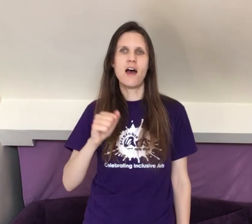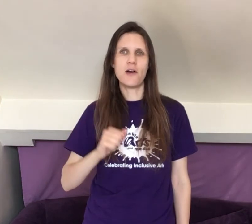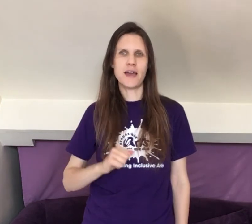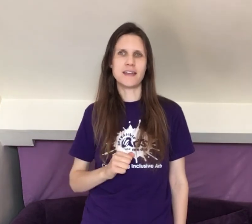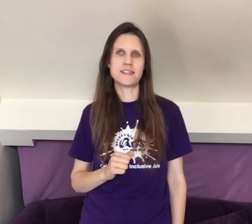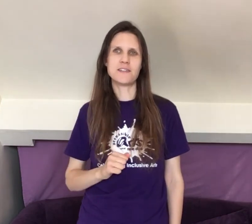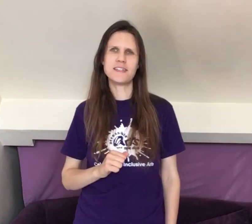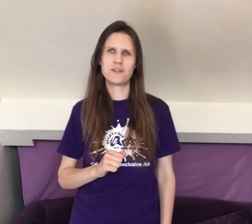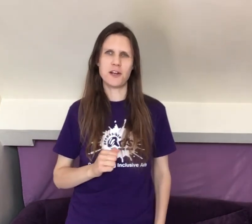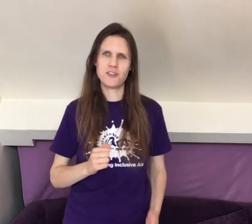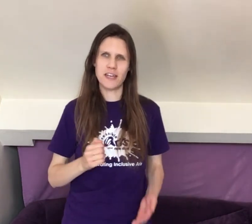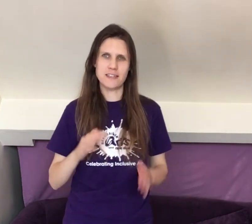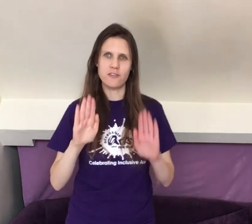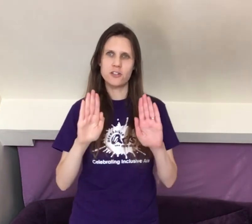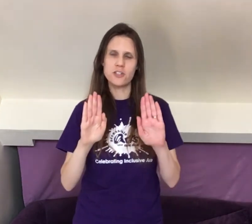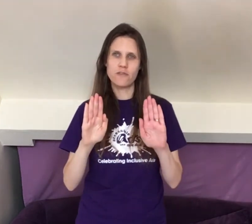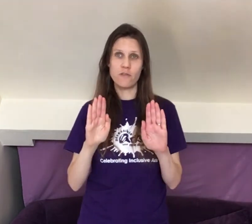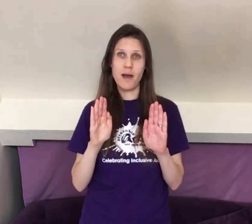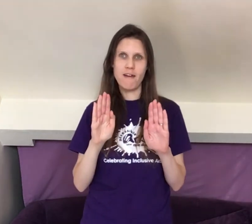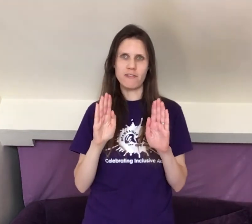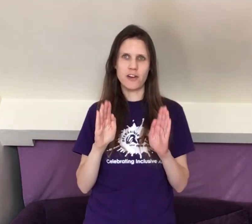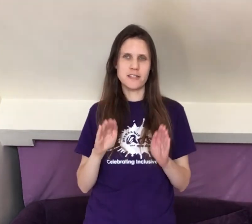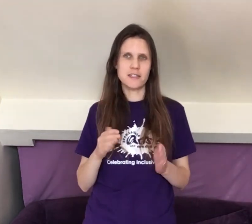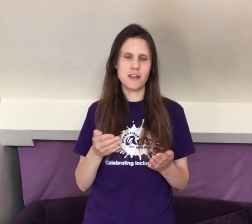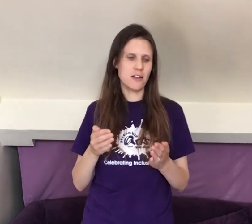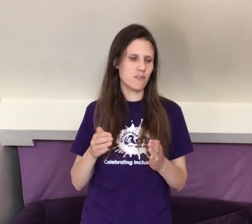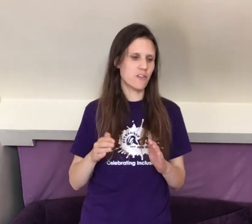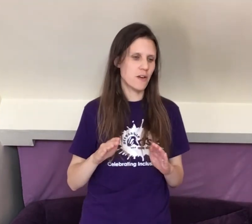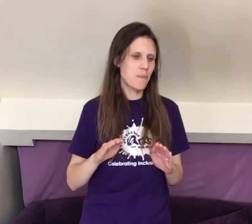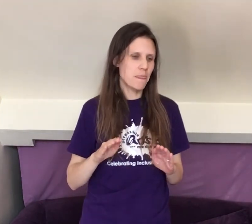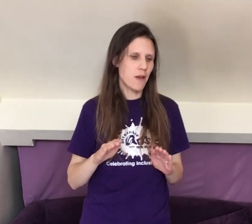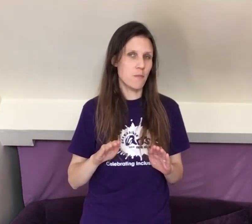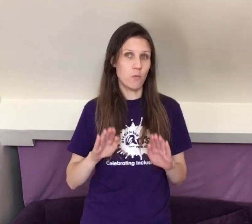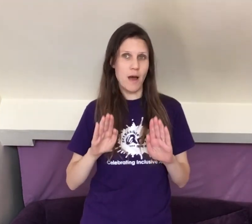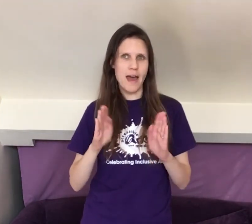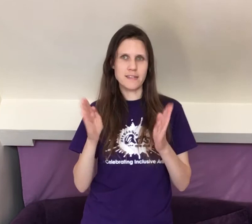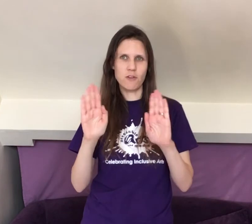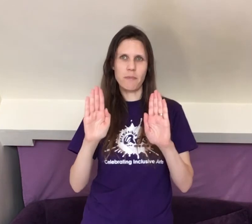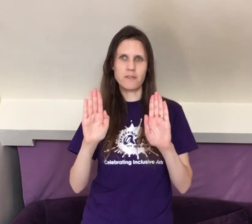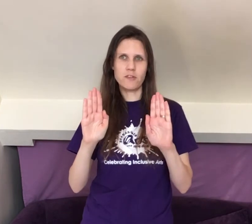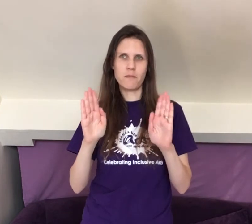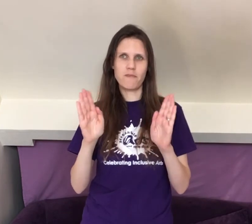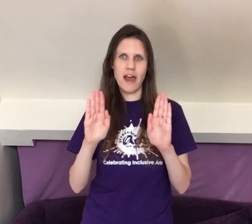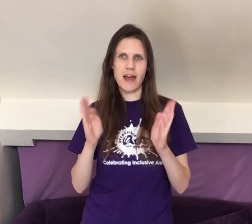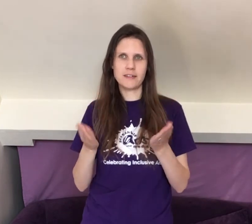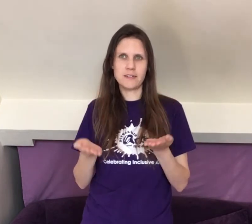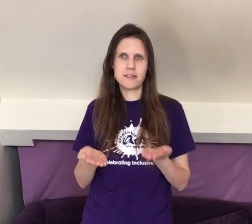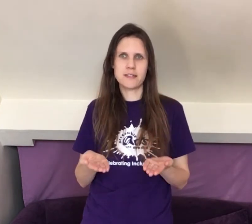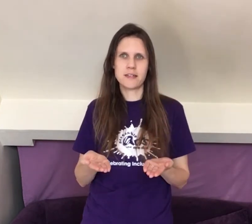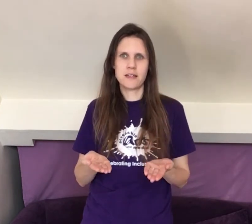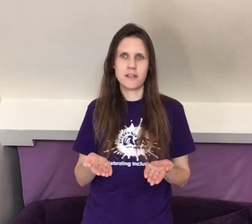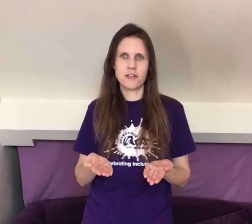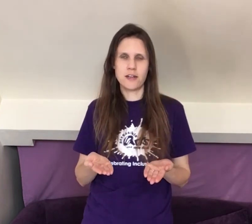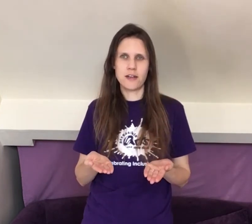OK, so these are quite tricky. So you’ve got, for wherever it’s the sign for where. So you’ve got both, two flat hands